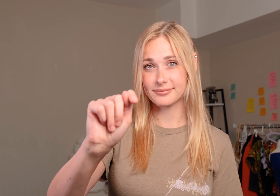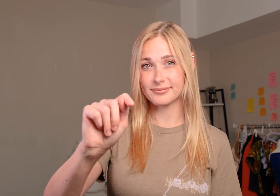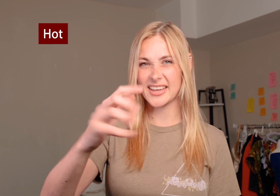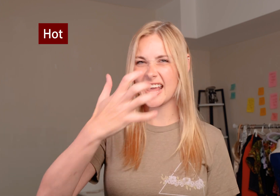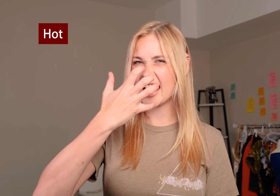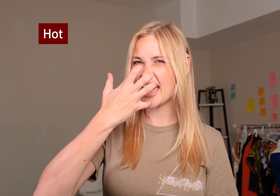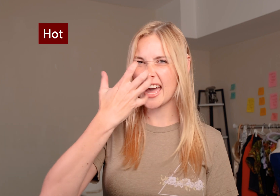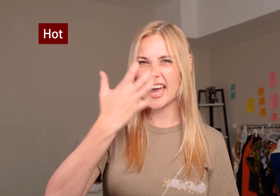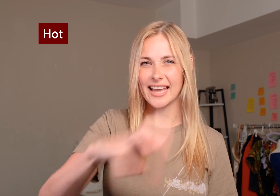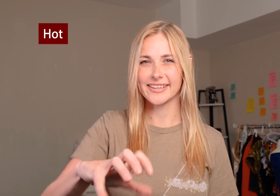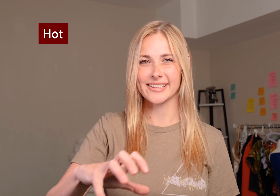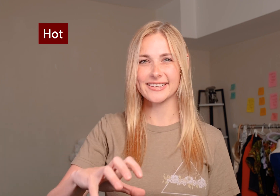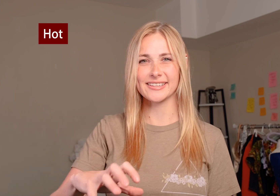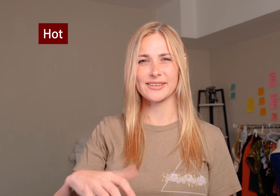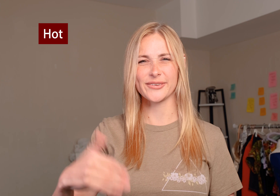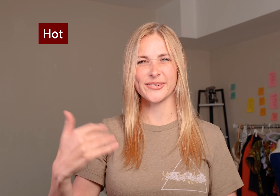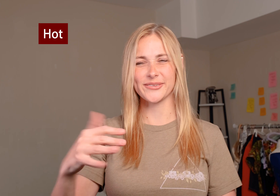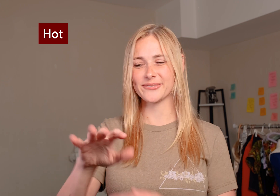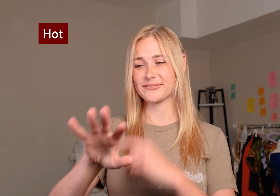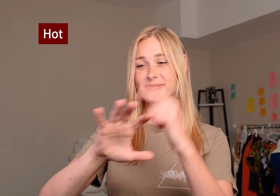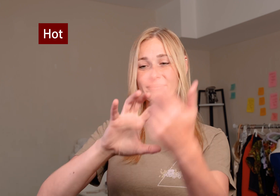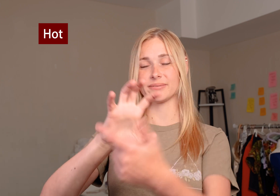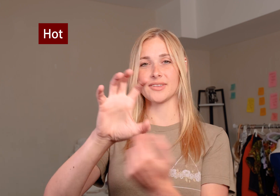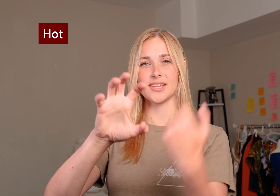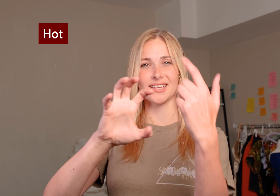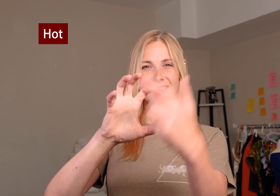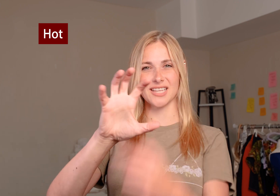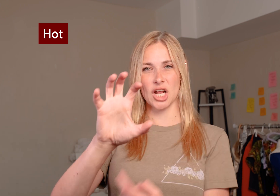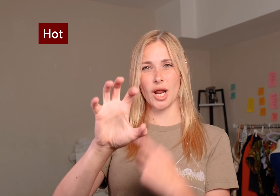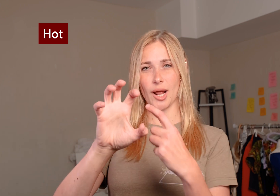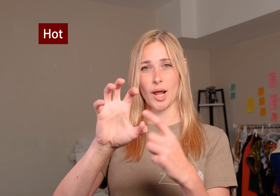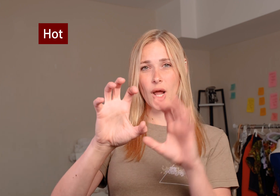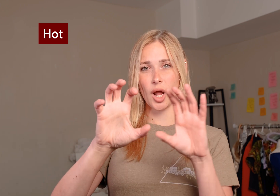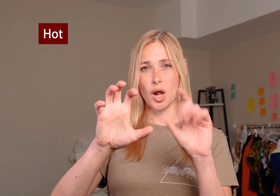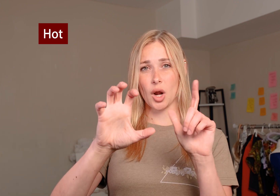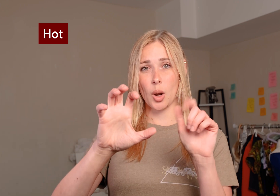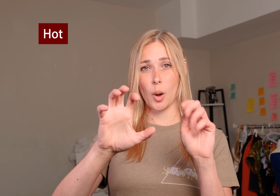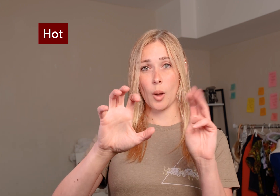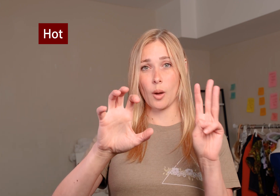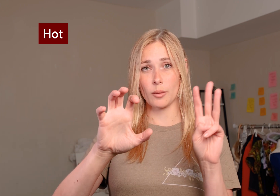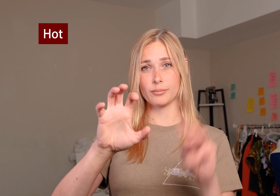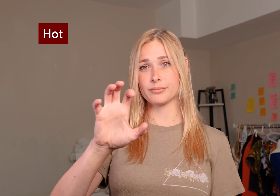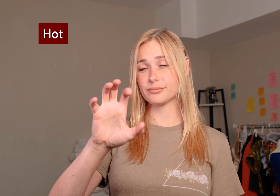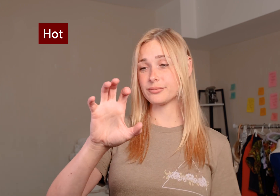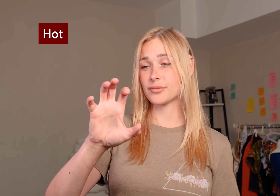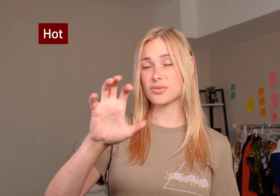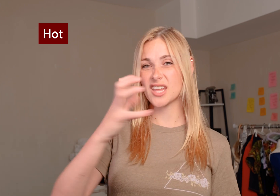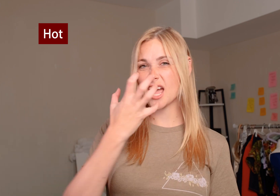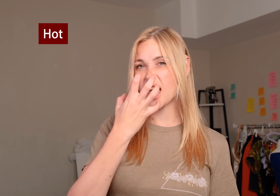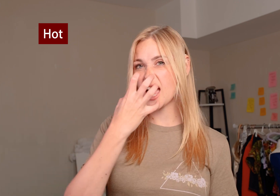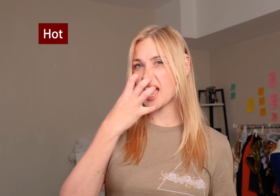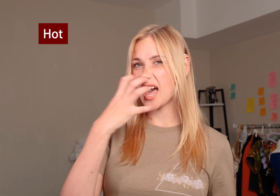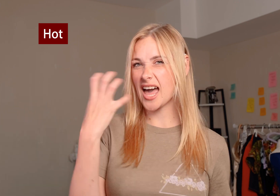On the flip side, the next word is "hot." You place your hand in a claw shape-